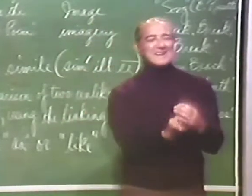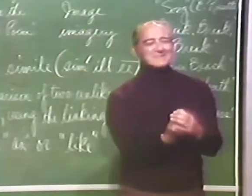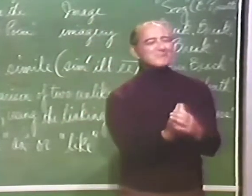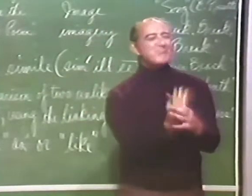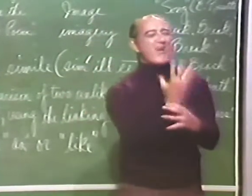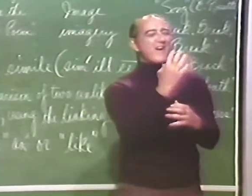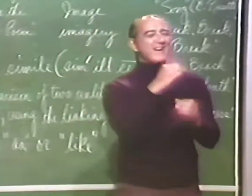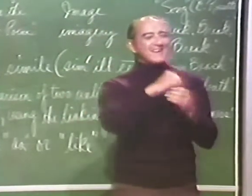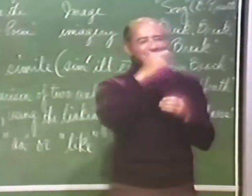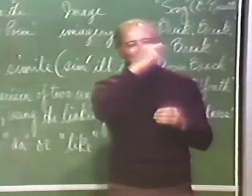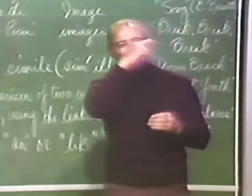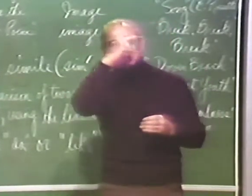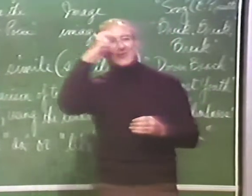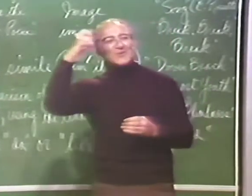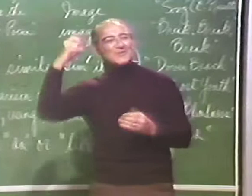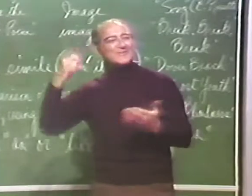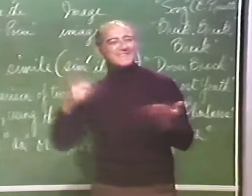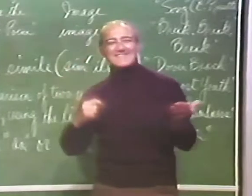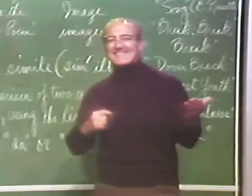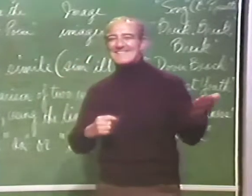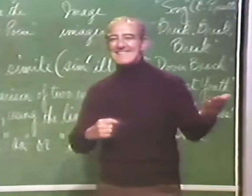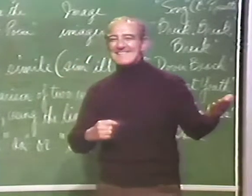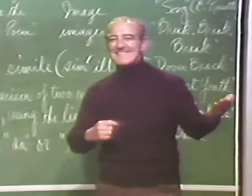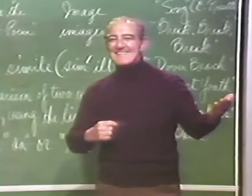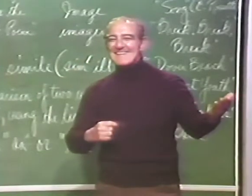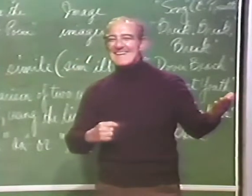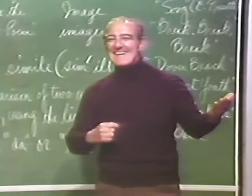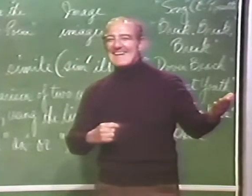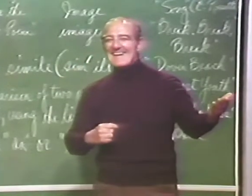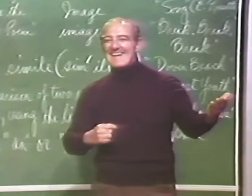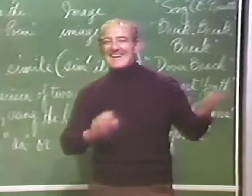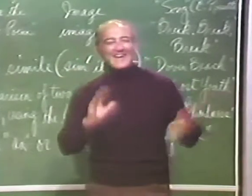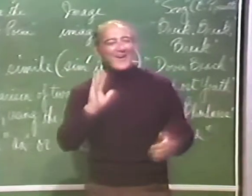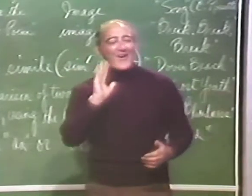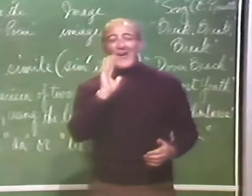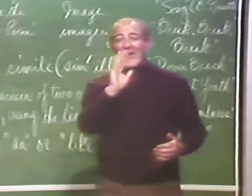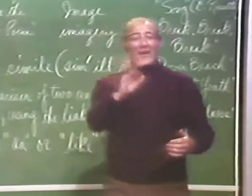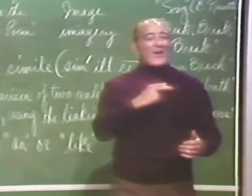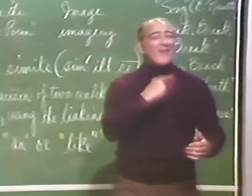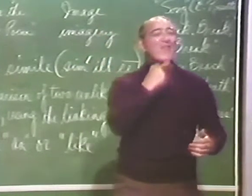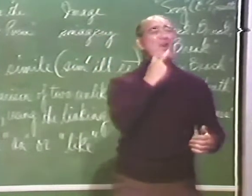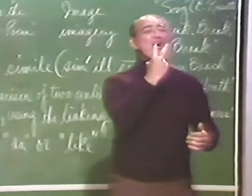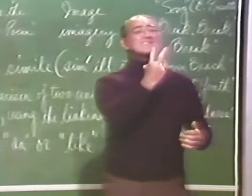THAT'S NEWLY SPRUNG IN JUNE." HA HA!